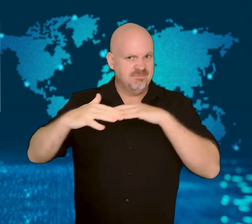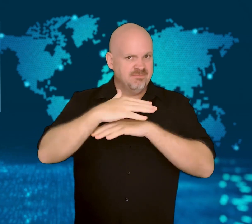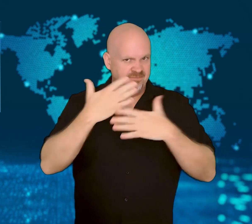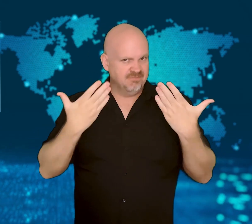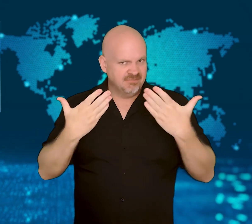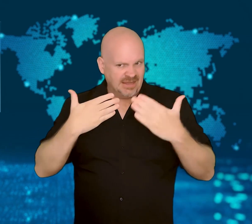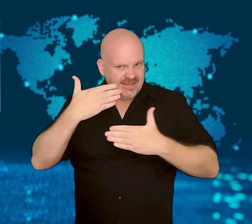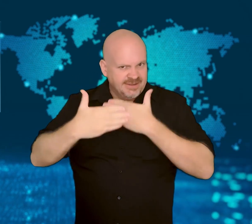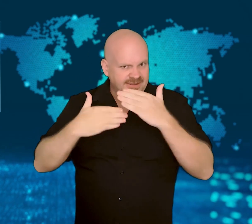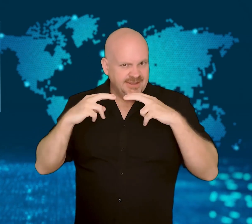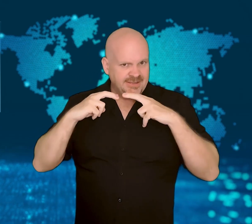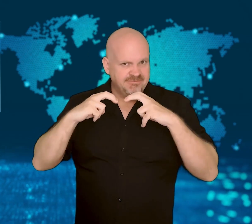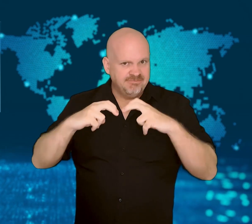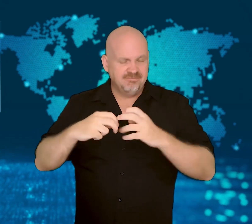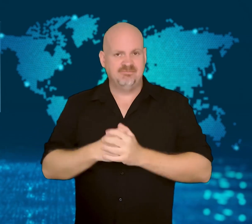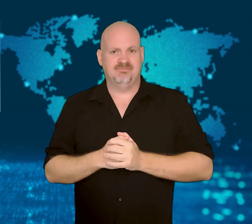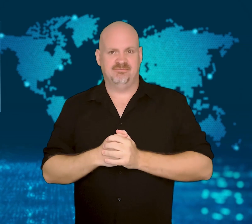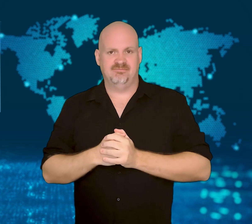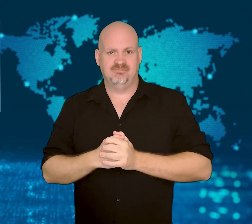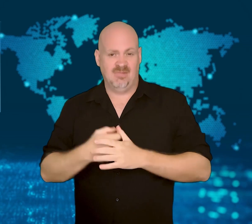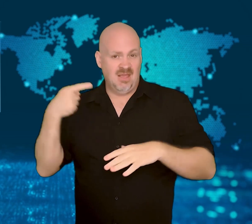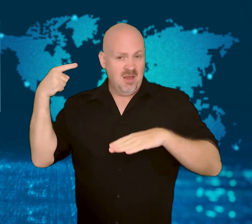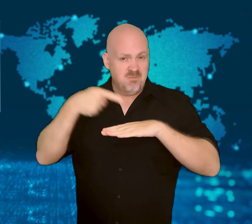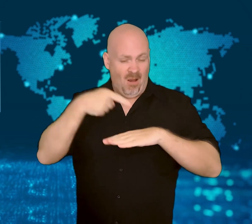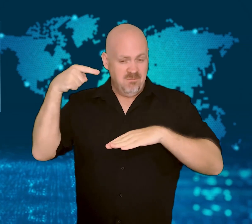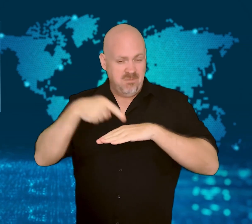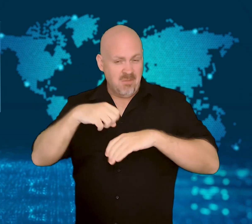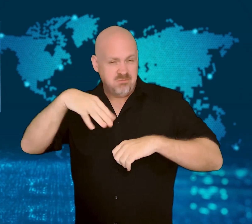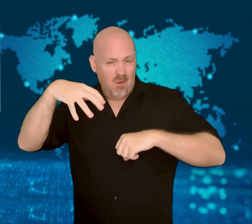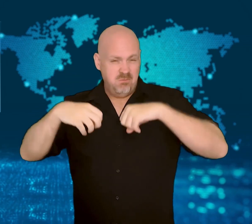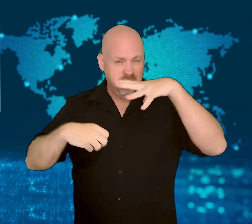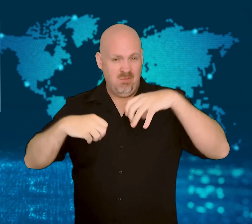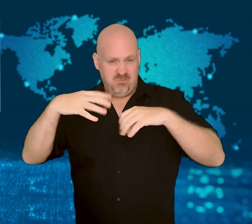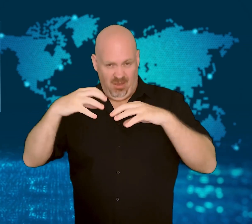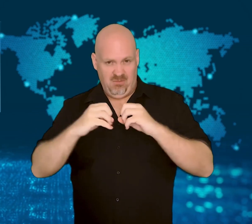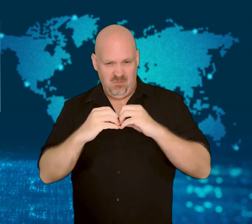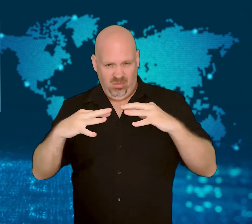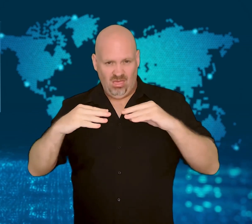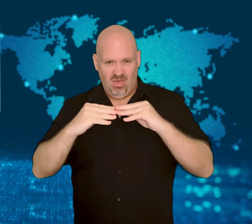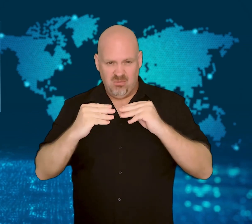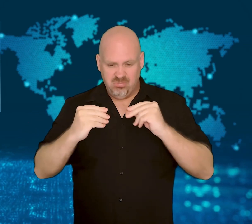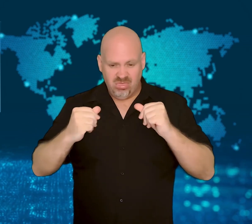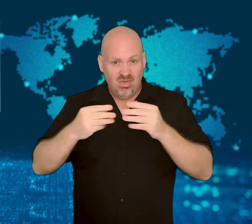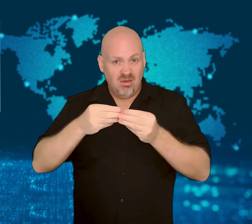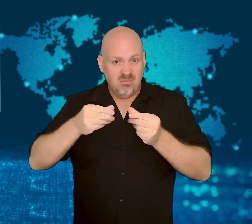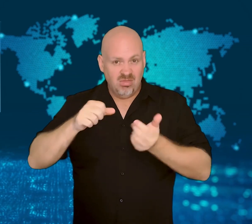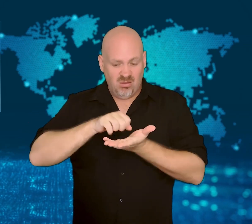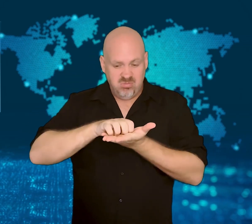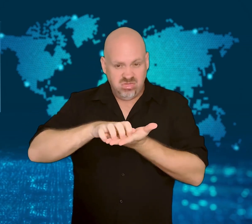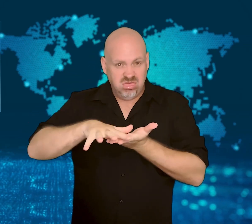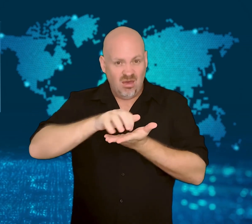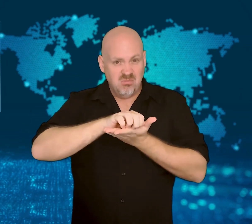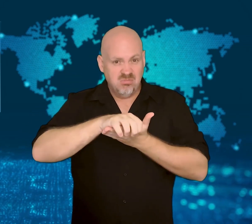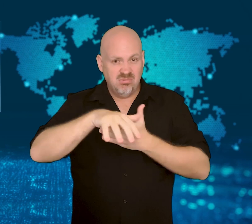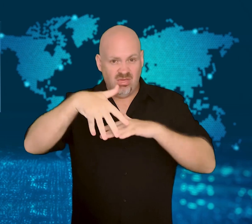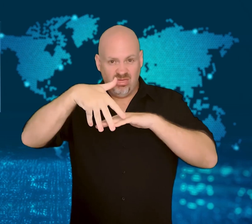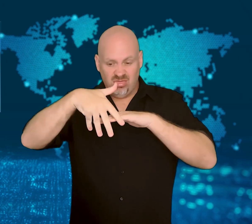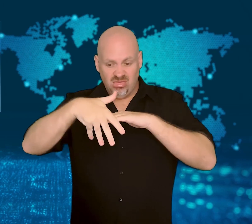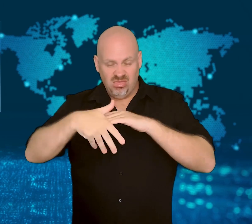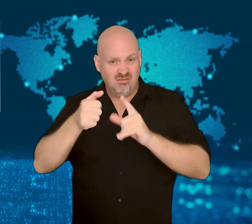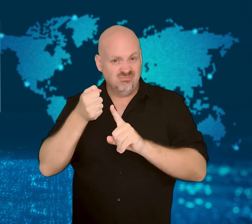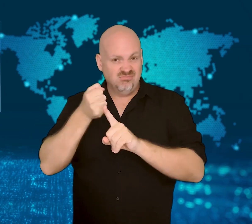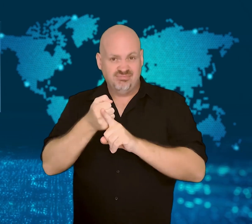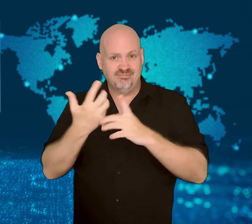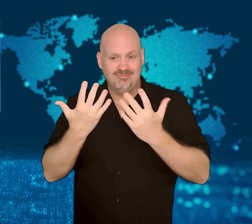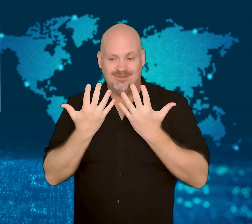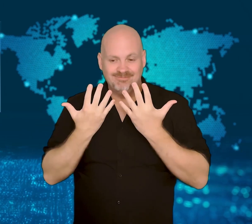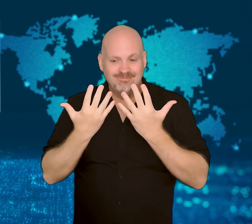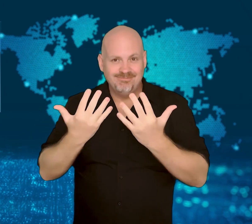Toxins left by shells have impacted agricultural soil.